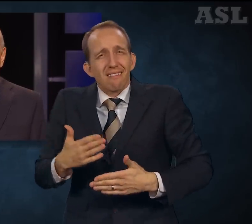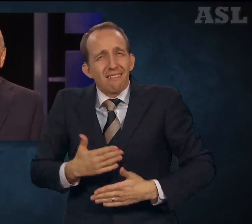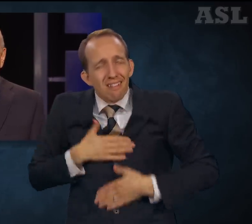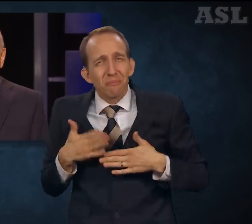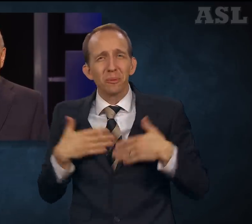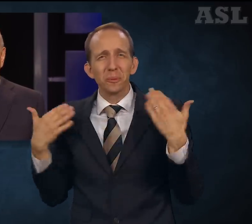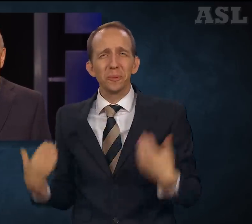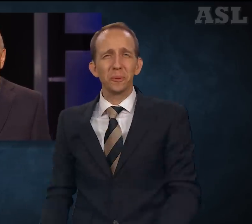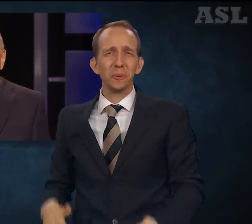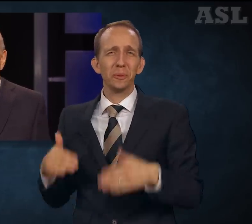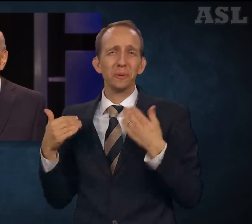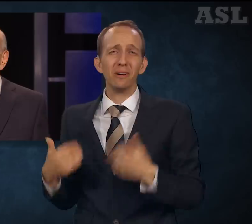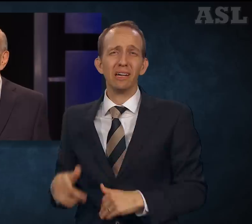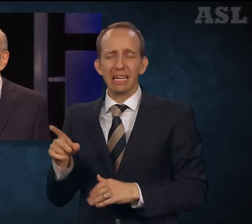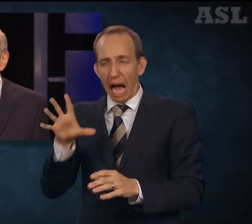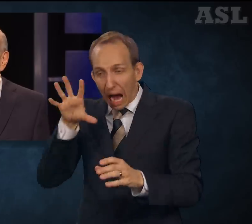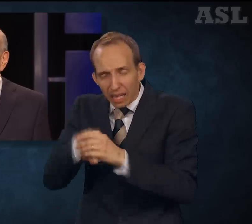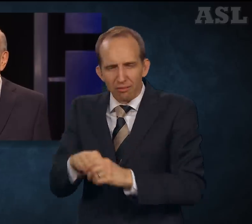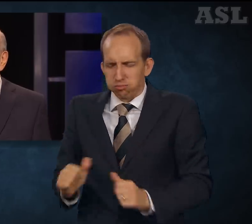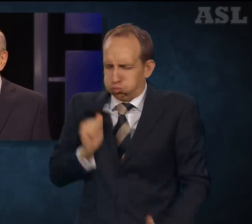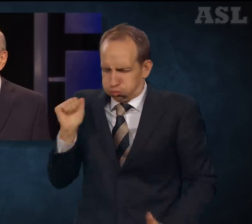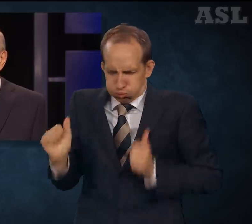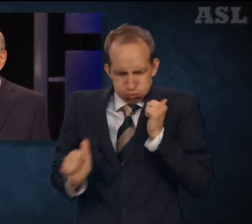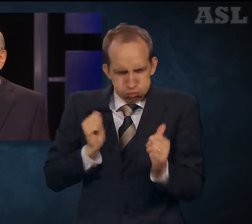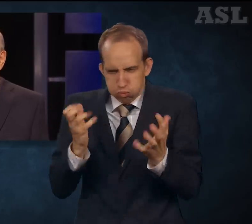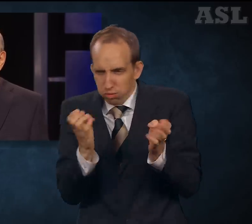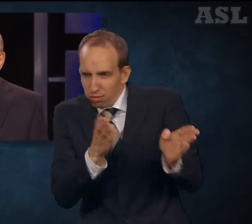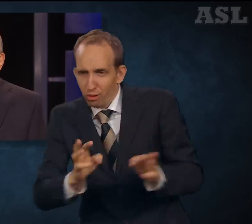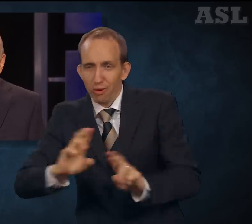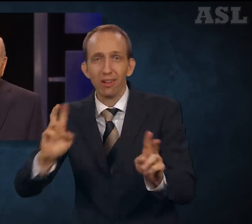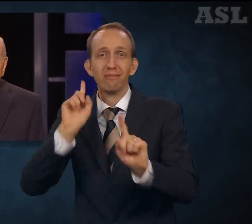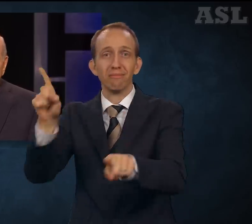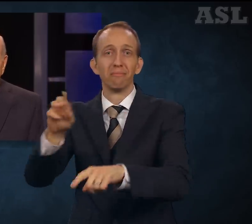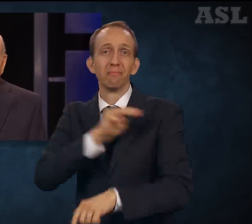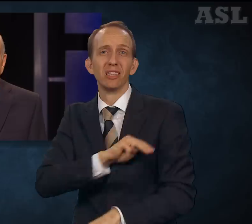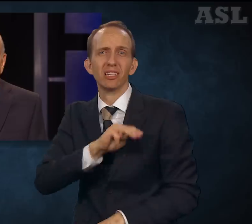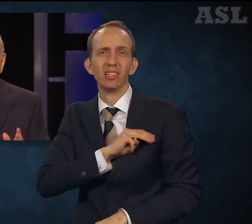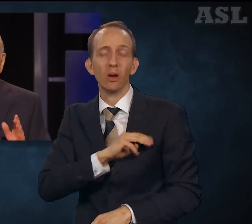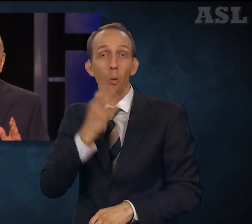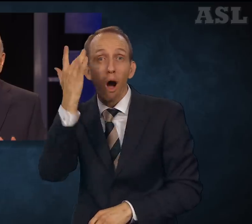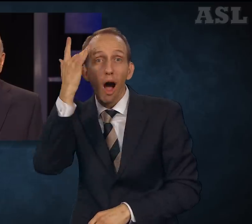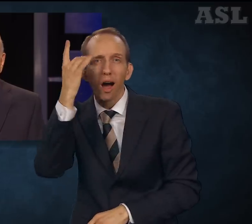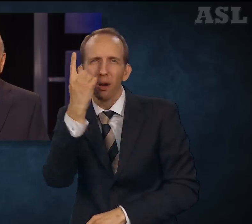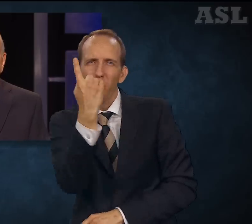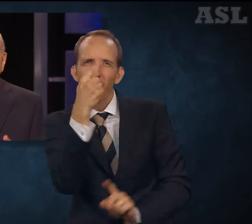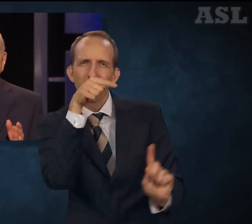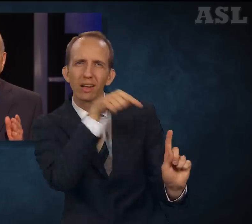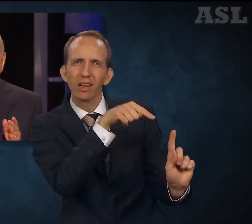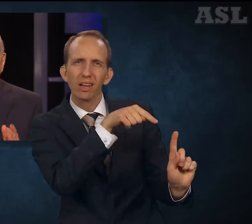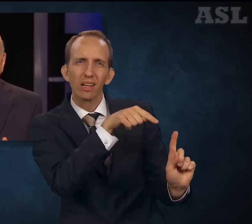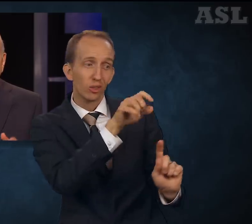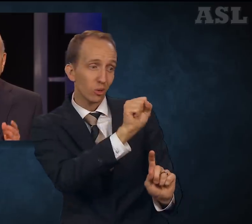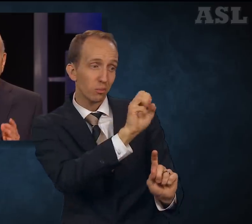IS SO MUCH HAPPIER, AND IS ACTIVELY PREPARING FOR HIS